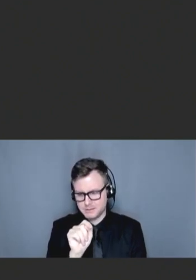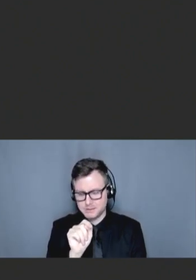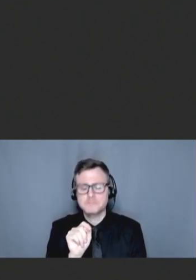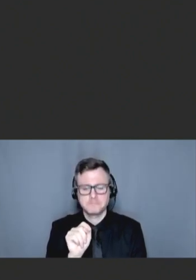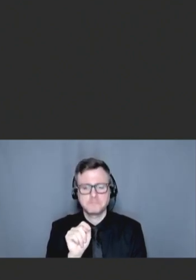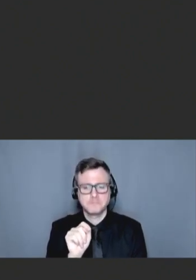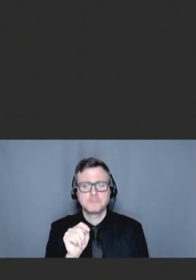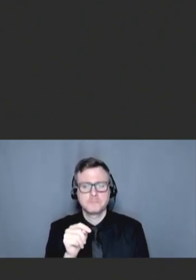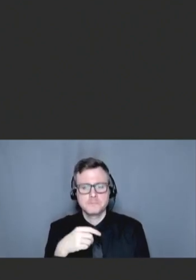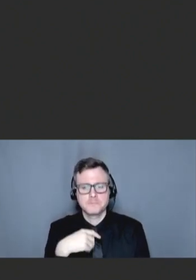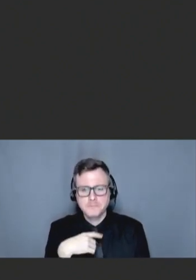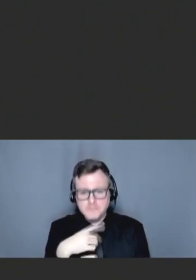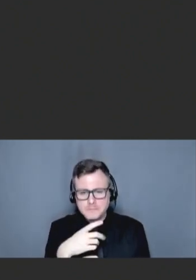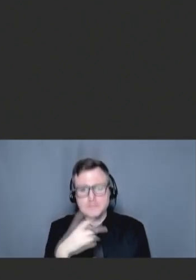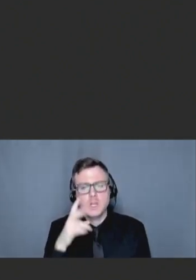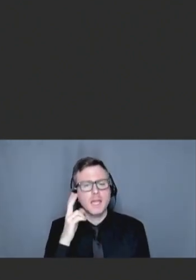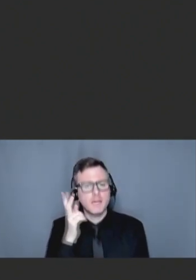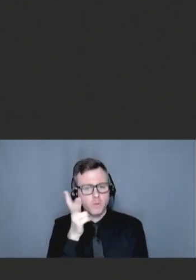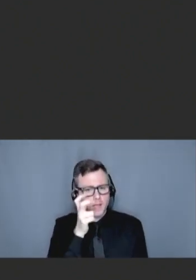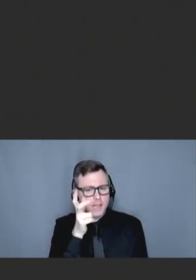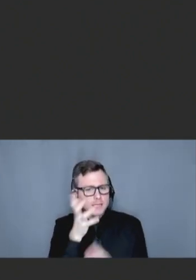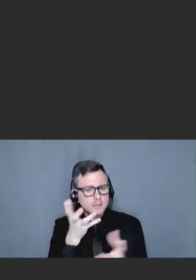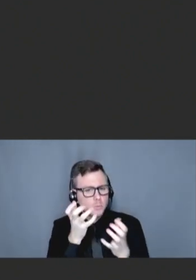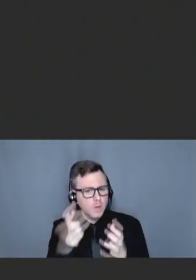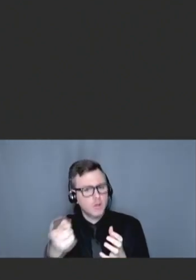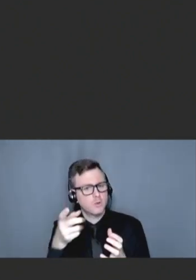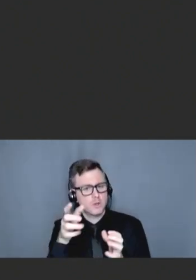If you're interested in listening in on those daily podcasts, you can check it out on our